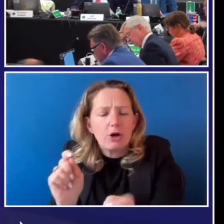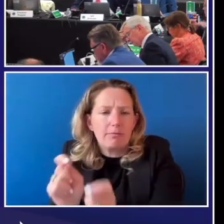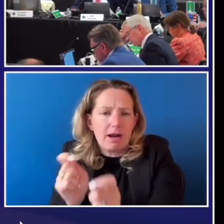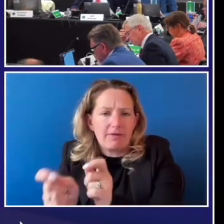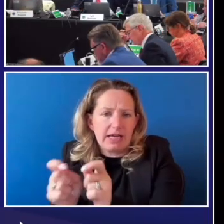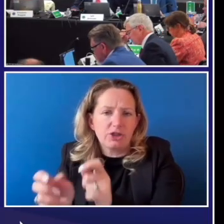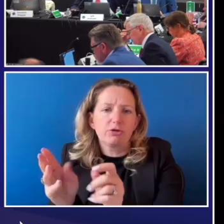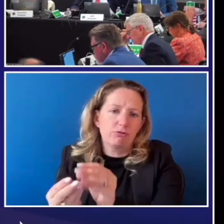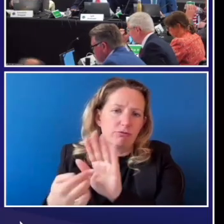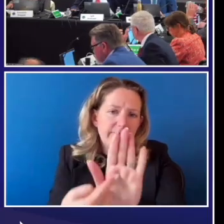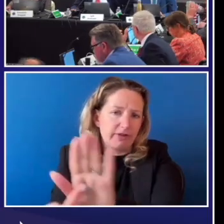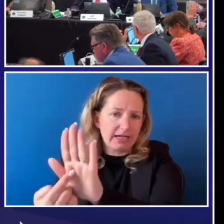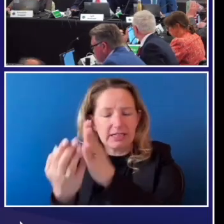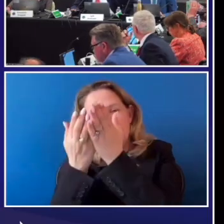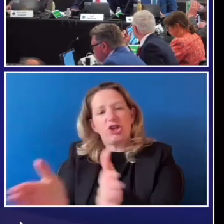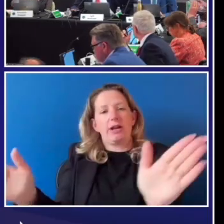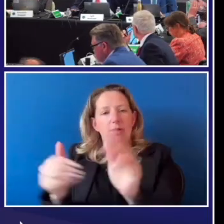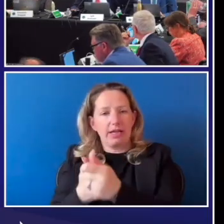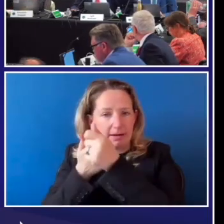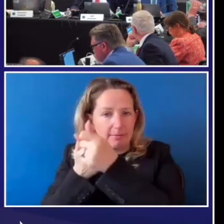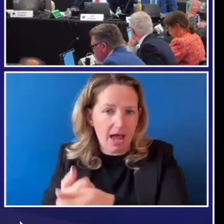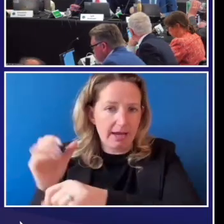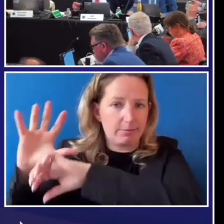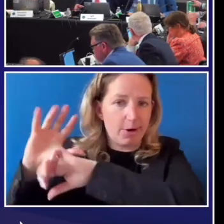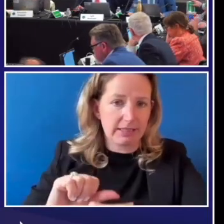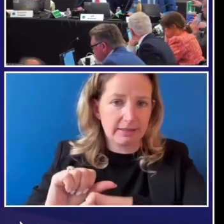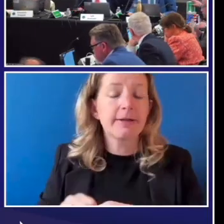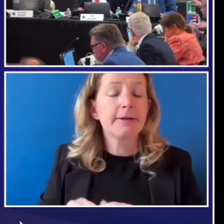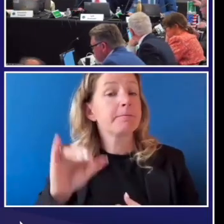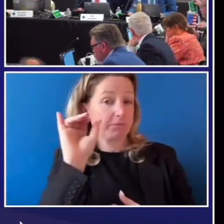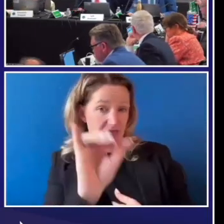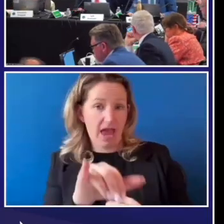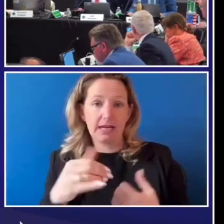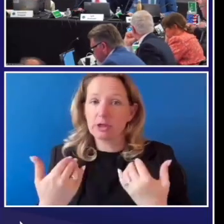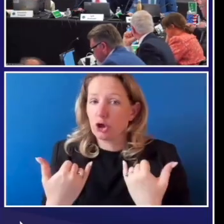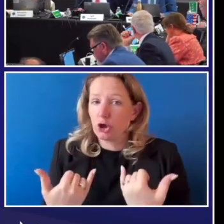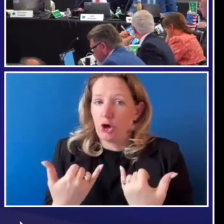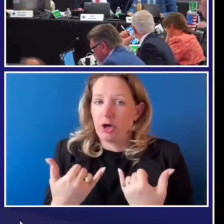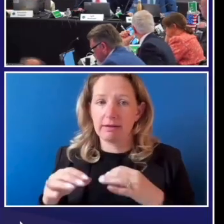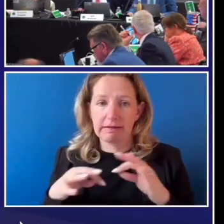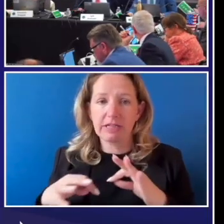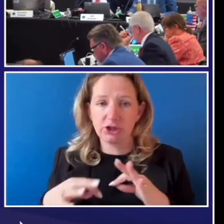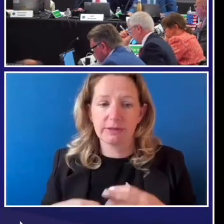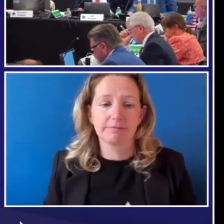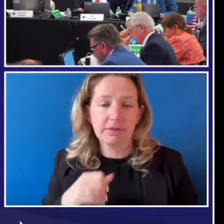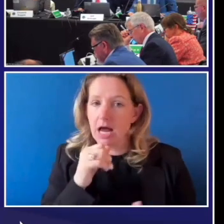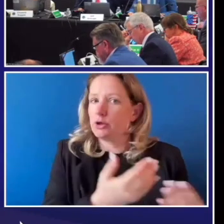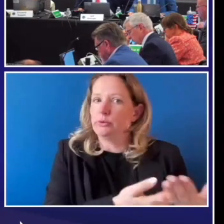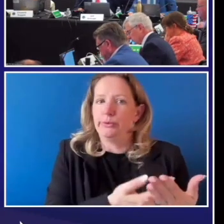Okay, thank you. Appreciate that. And that's a current definition, not a new one. here. Thank you, Magnus. Thank you, Beth and Jeff.